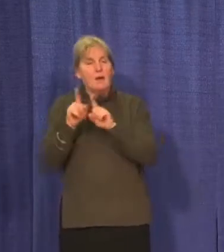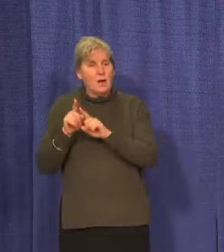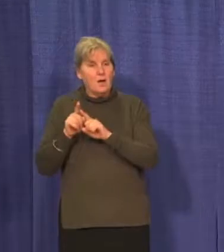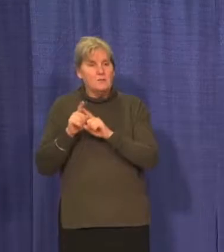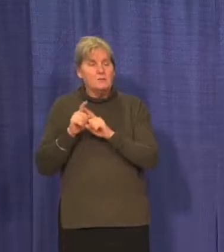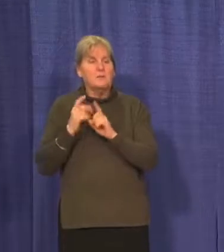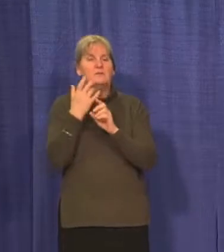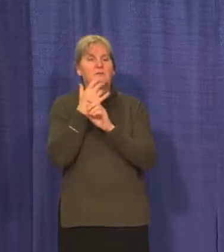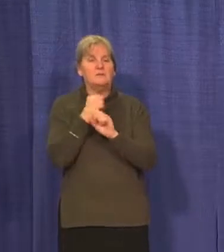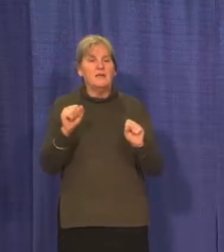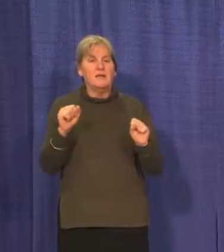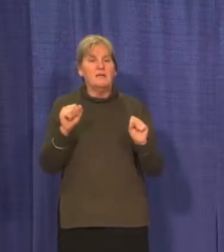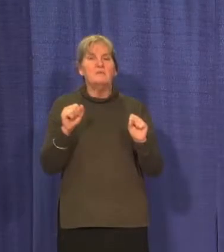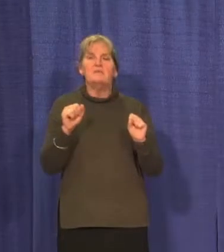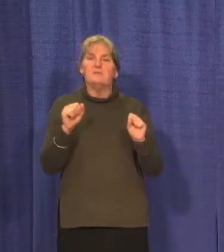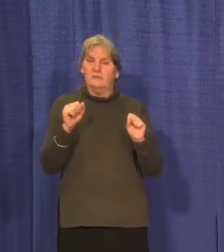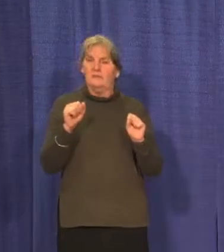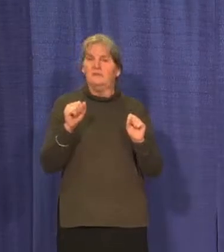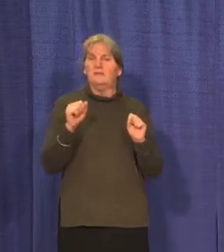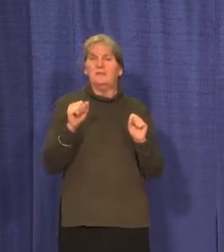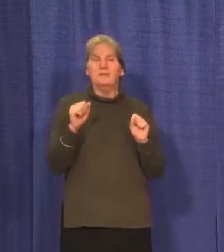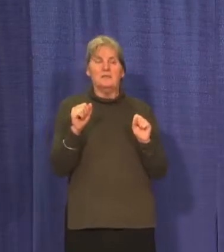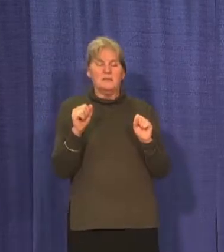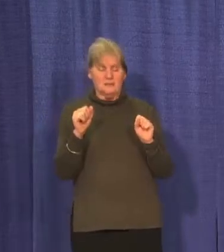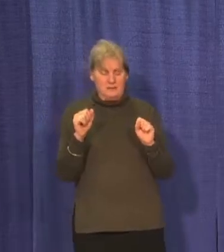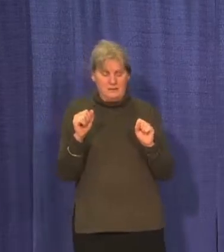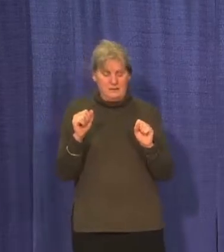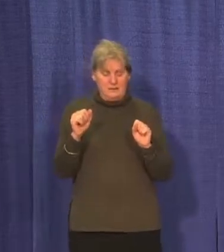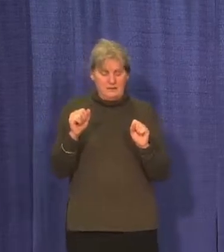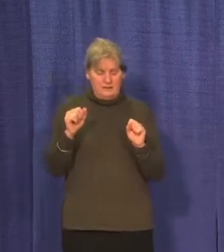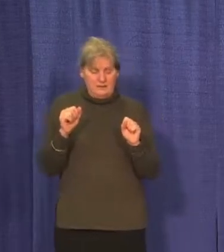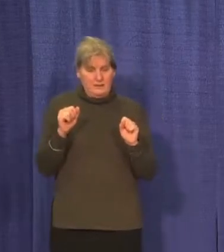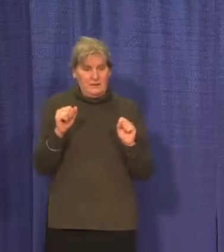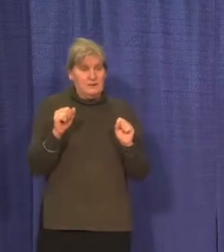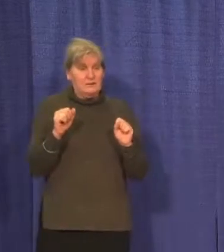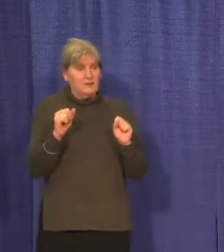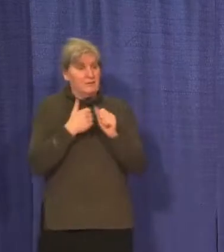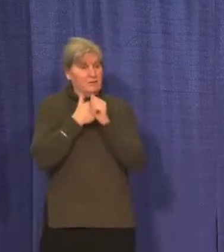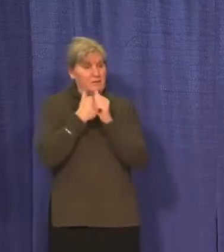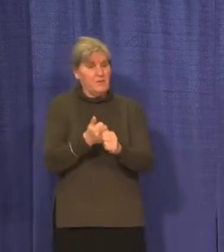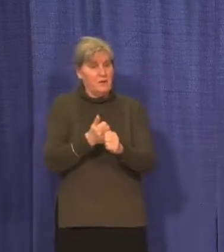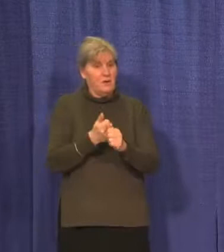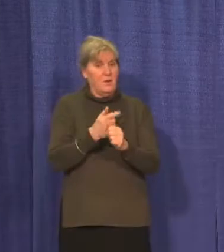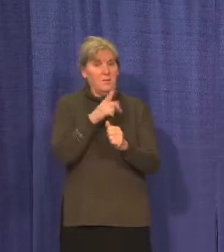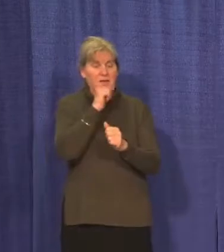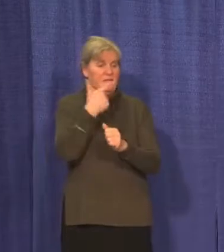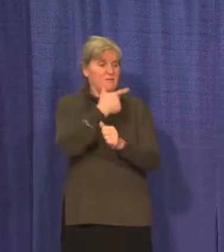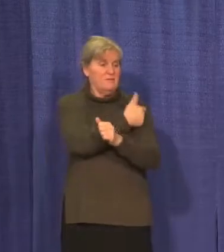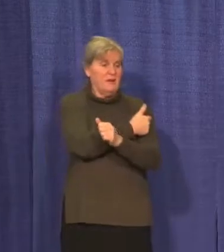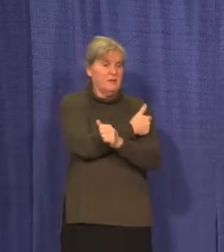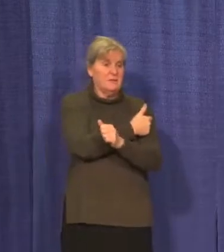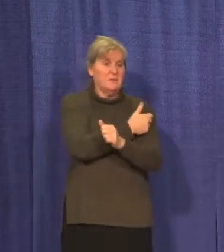precautions exist because there is no evidence one way or another as yet that these vaccines will prevent transmission.